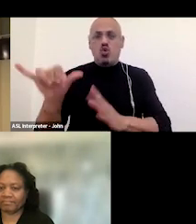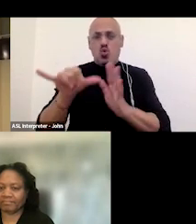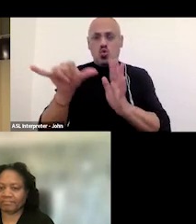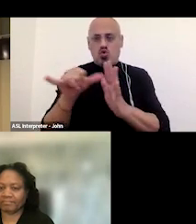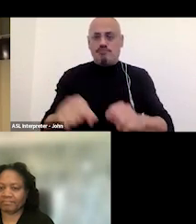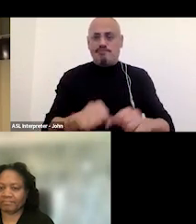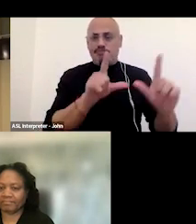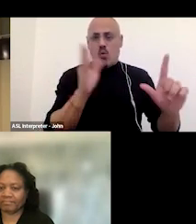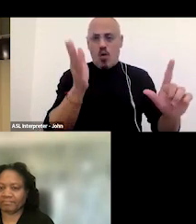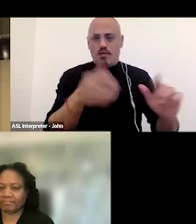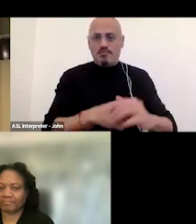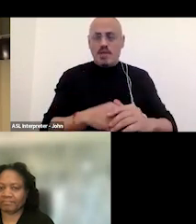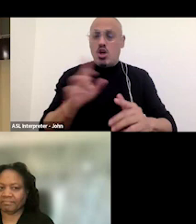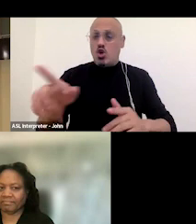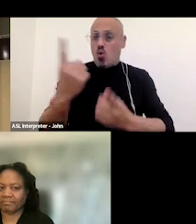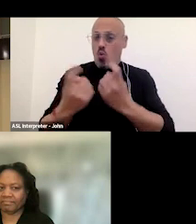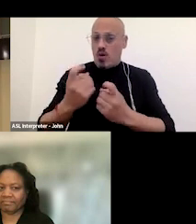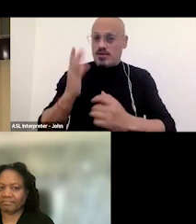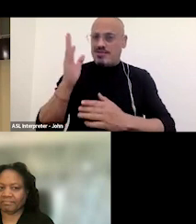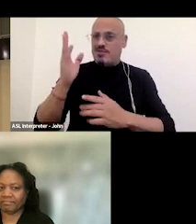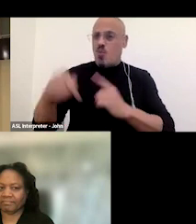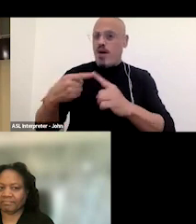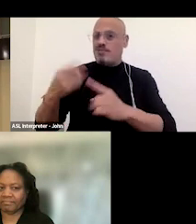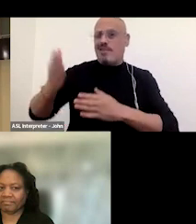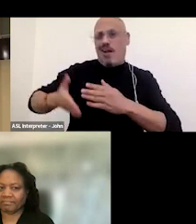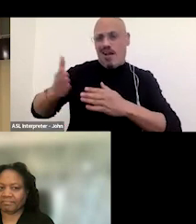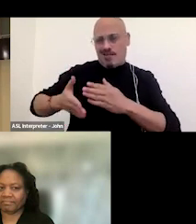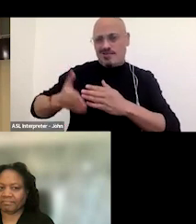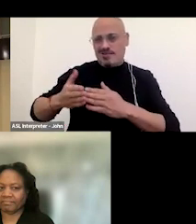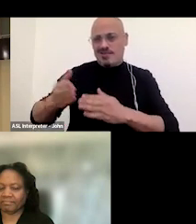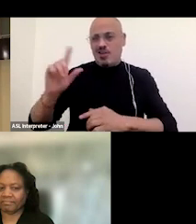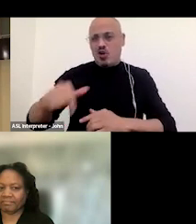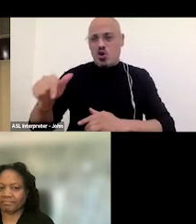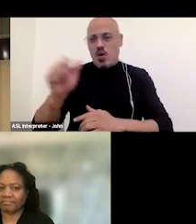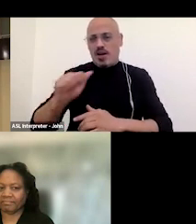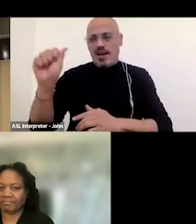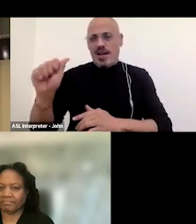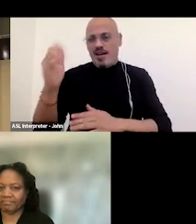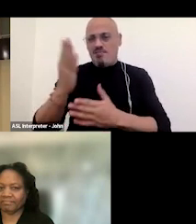So we will take all of your questions at the end through the Q&A chat button.